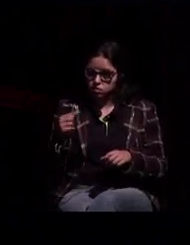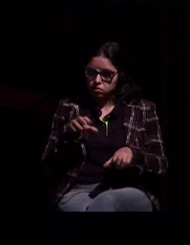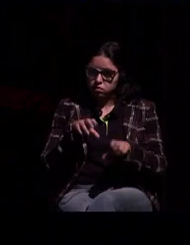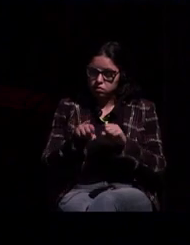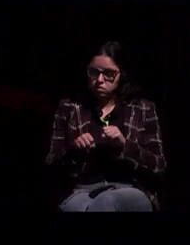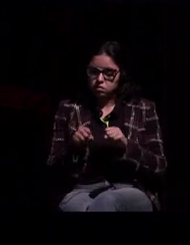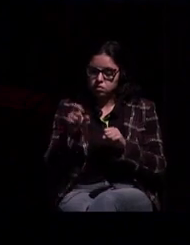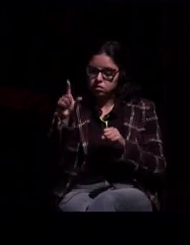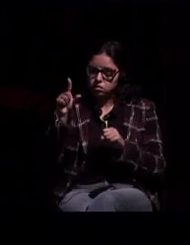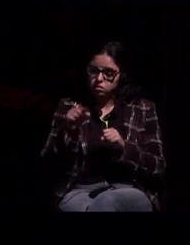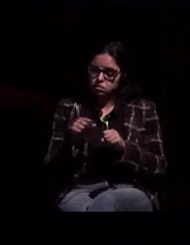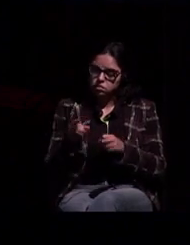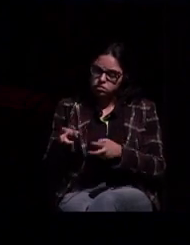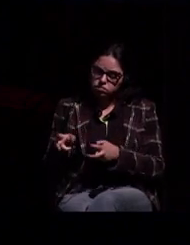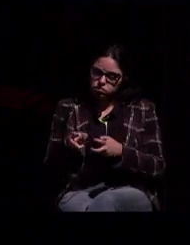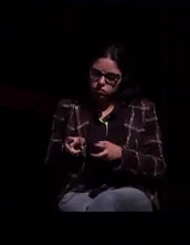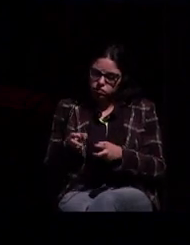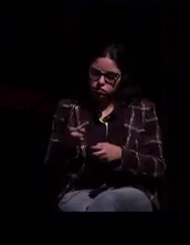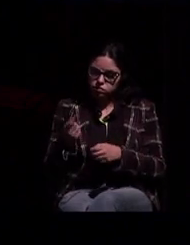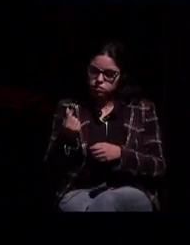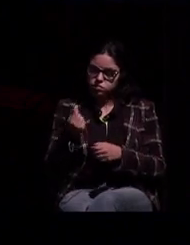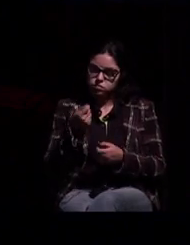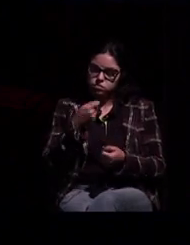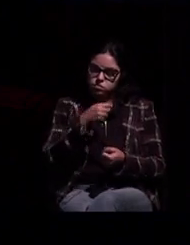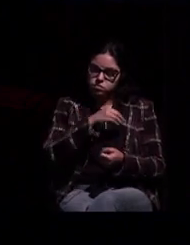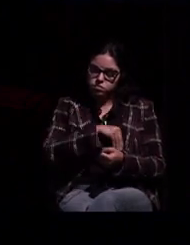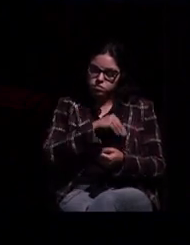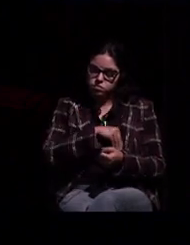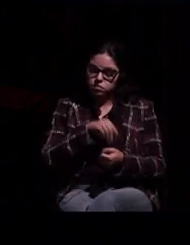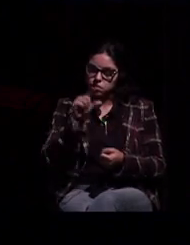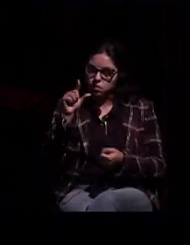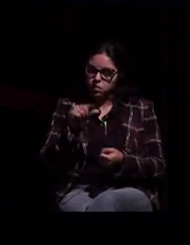pushes salaries down and creates a different situation.